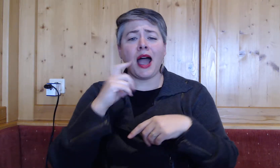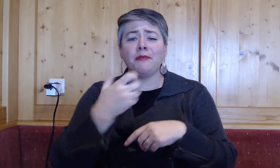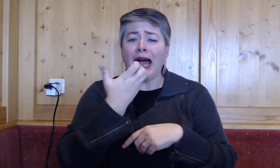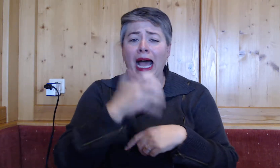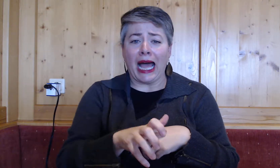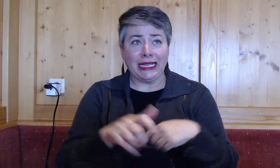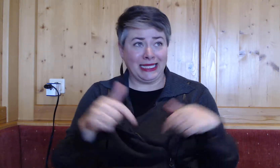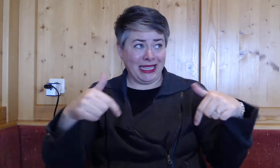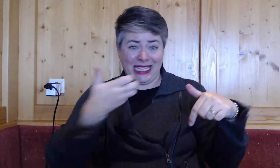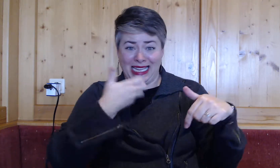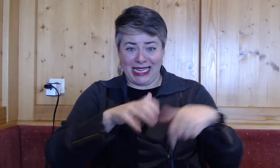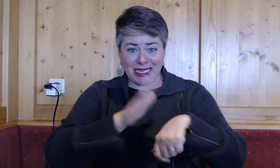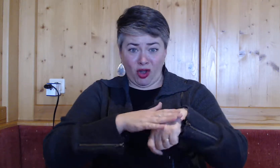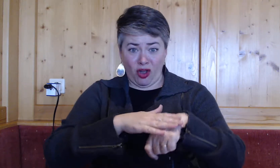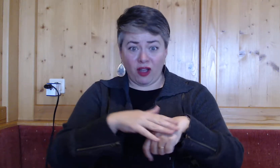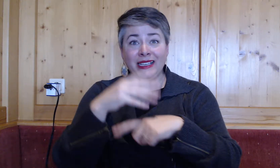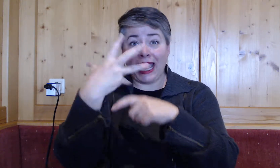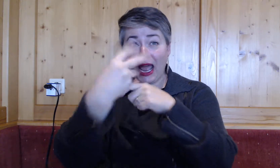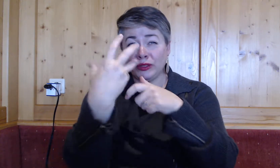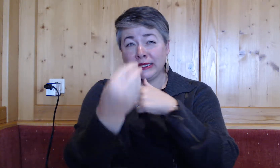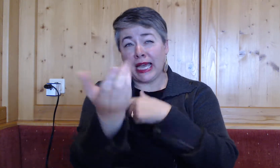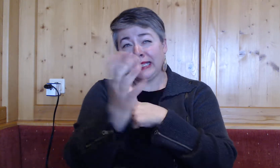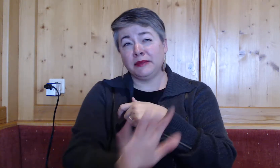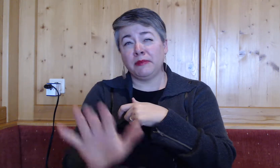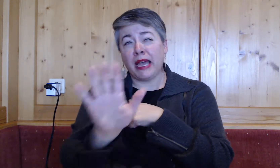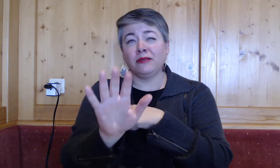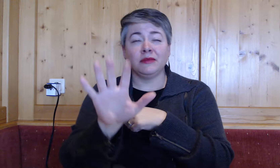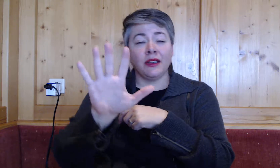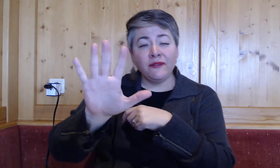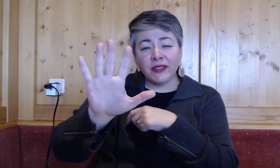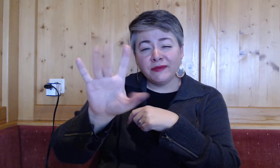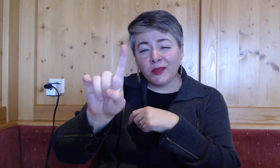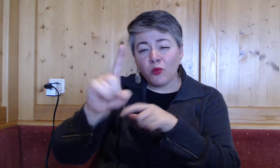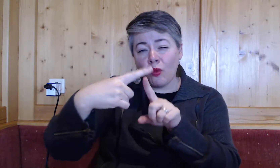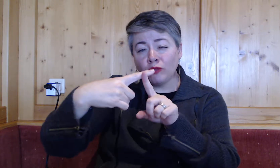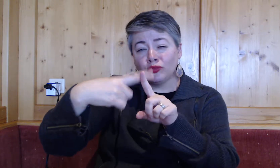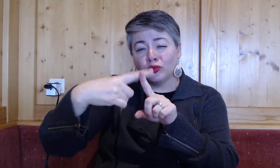I'm HOT! It's about 51 degrees outside.